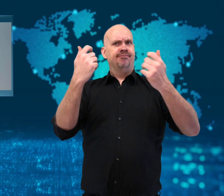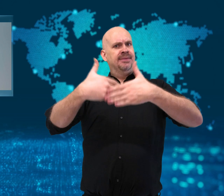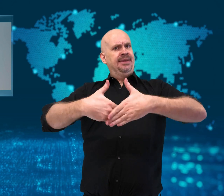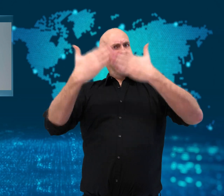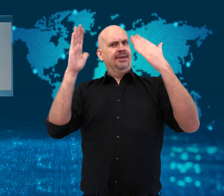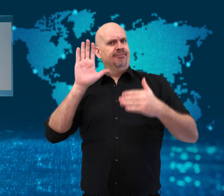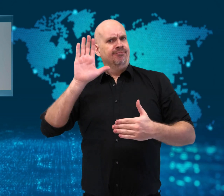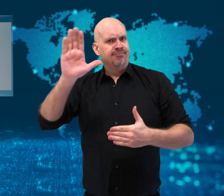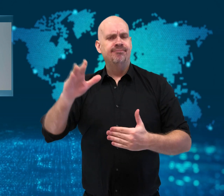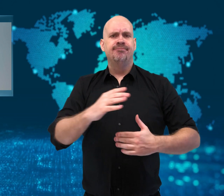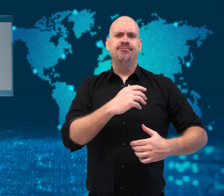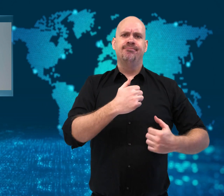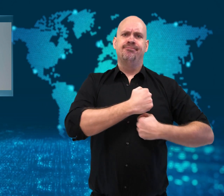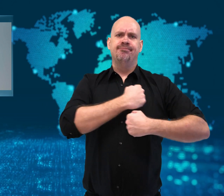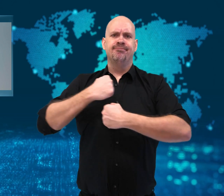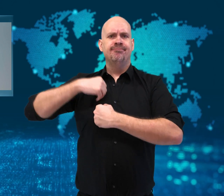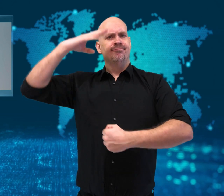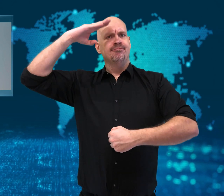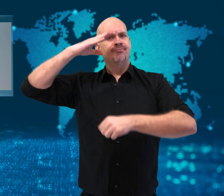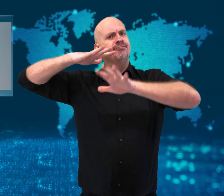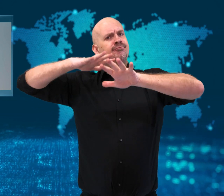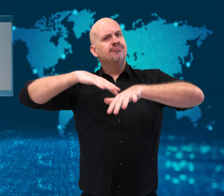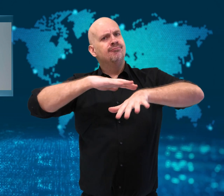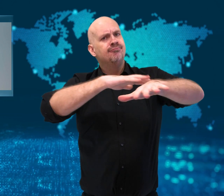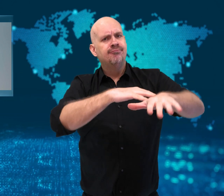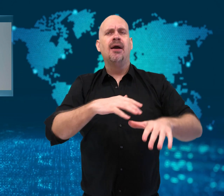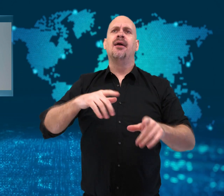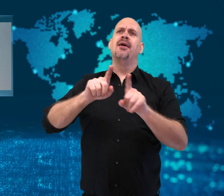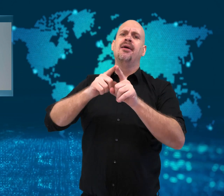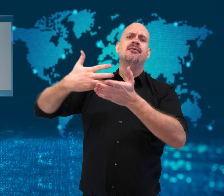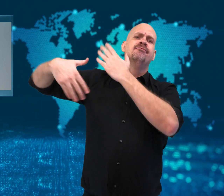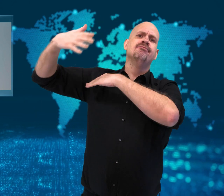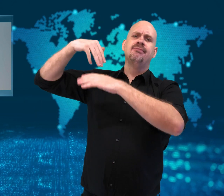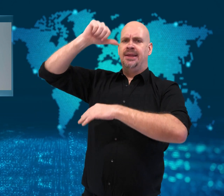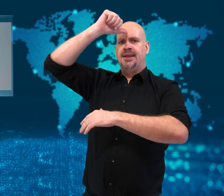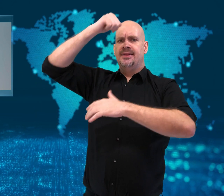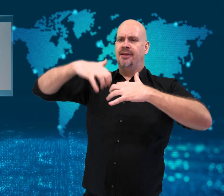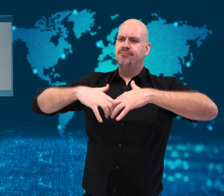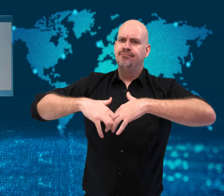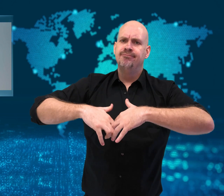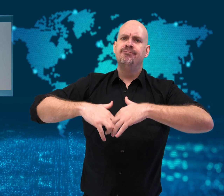The rally took place on India’s Republic Day,